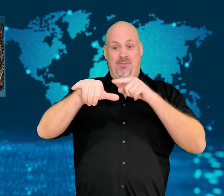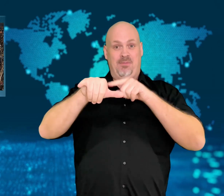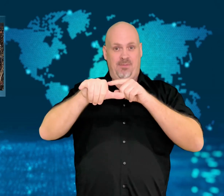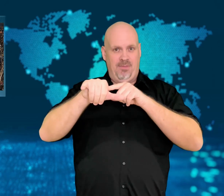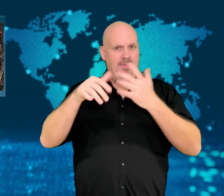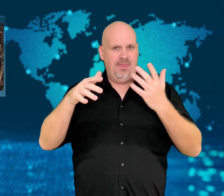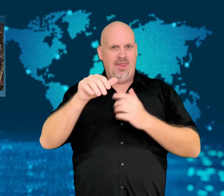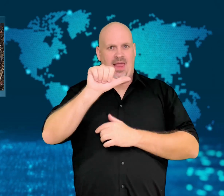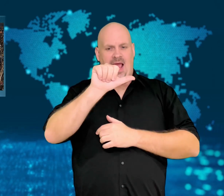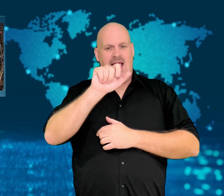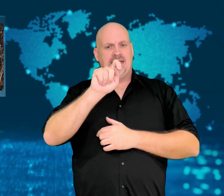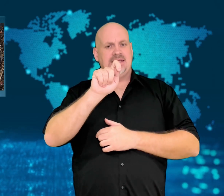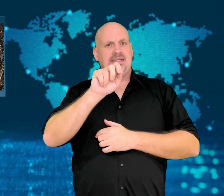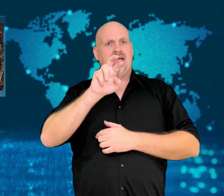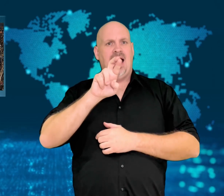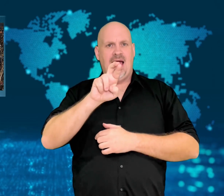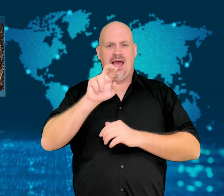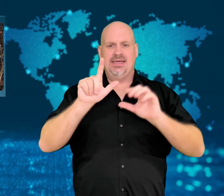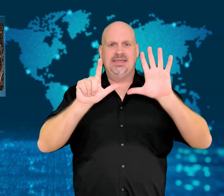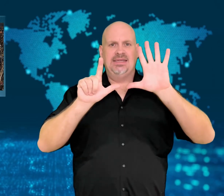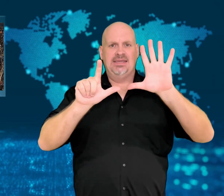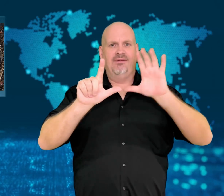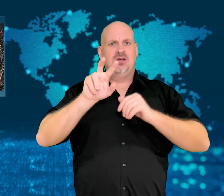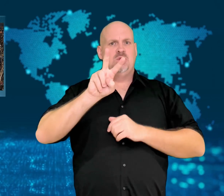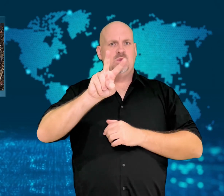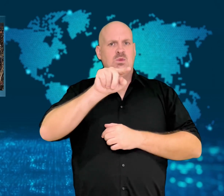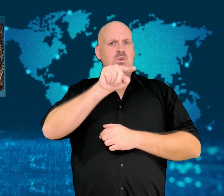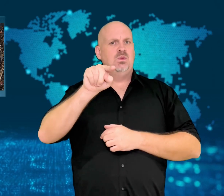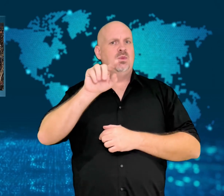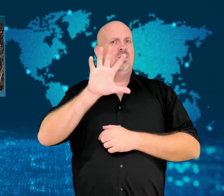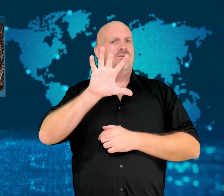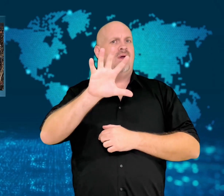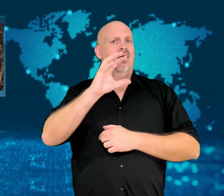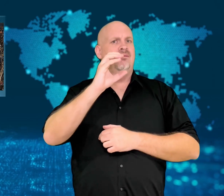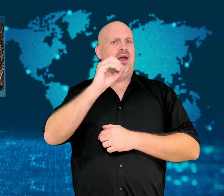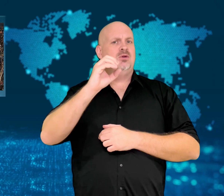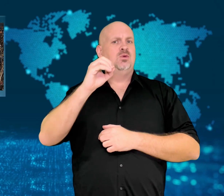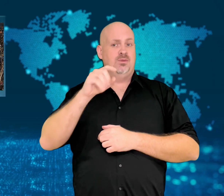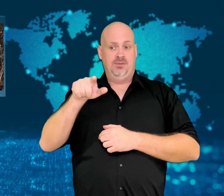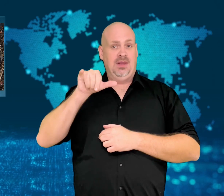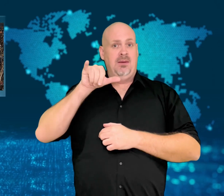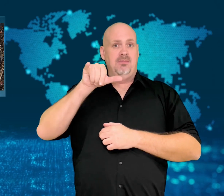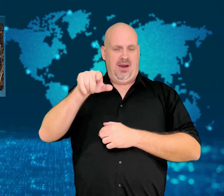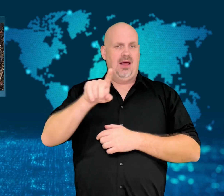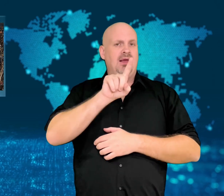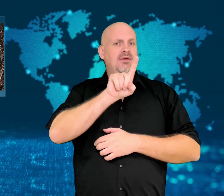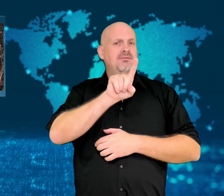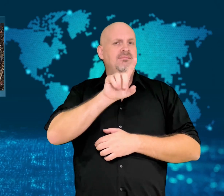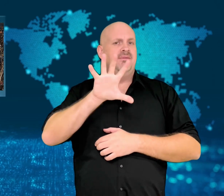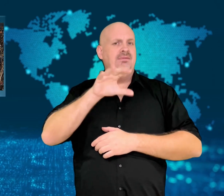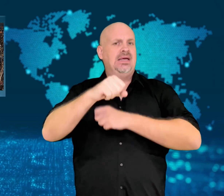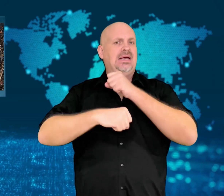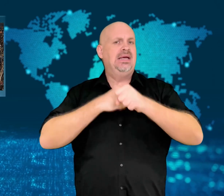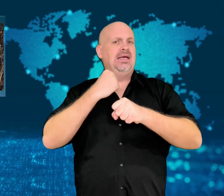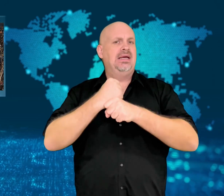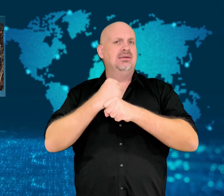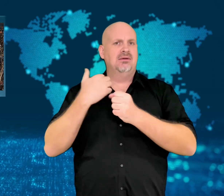The search was then paused as it grew dark.